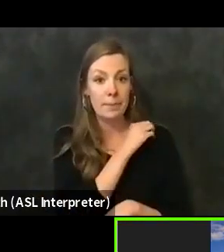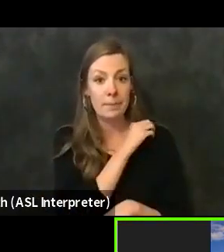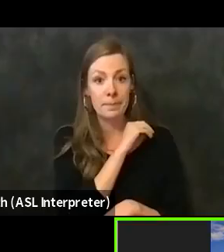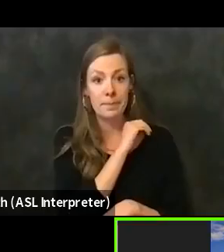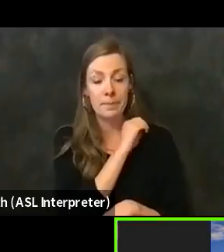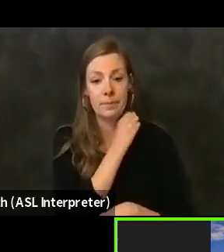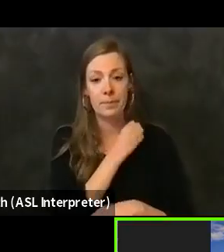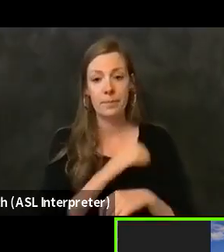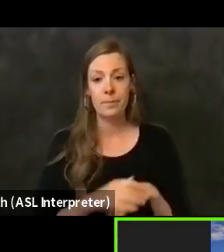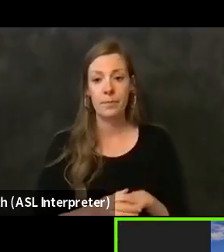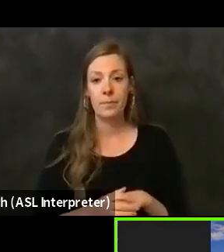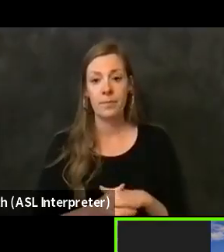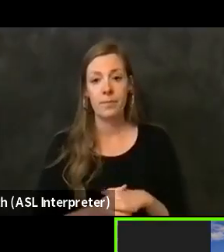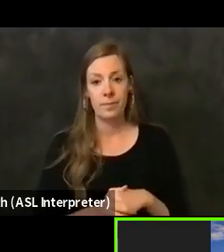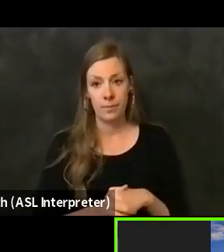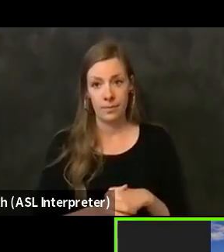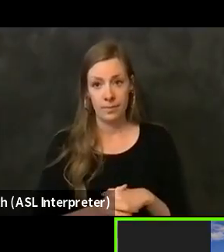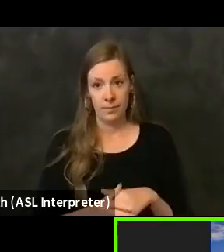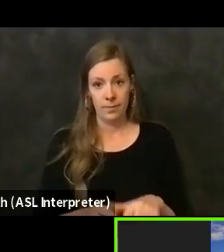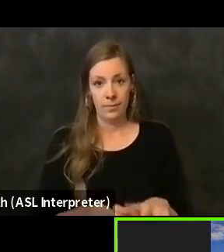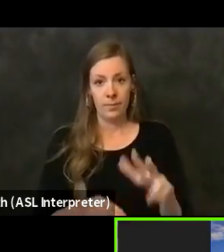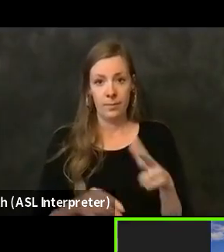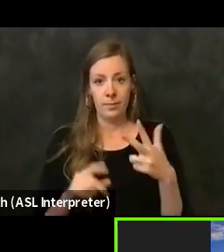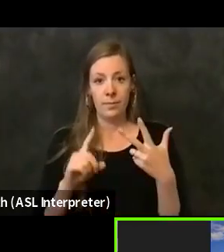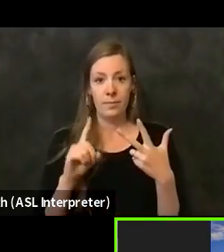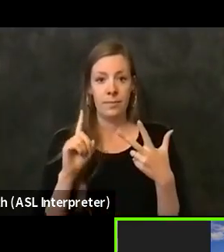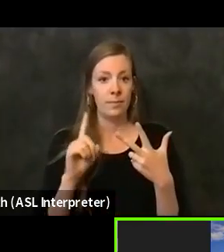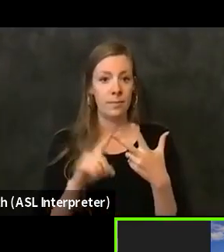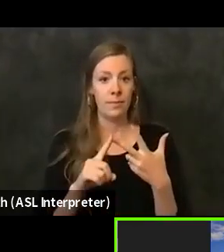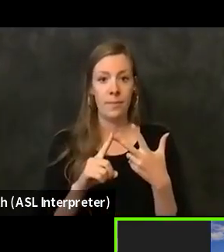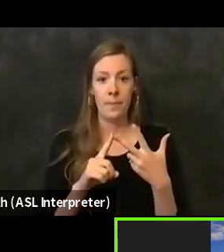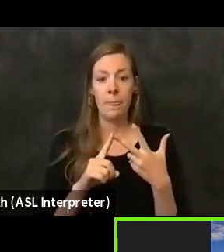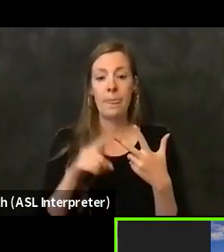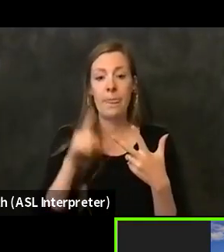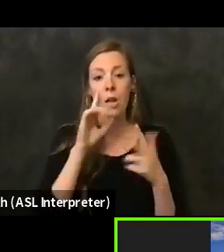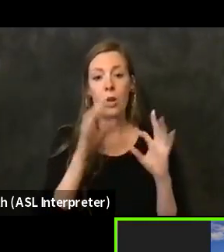Third thing is with respect to schools is many of you know that there's a little bit